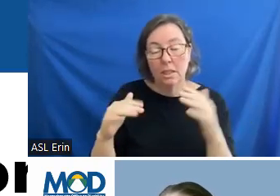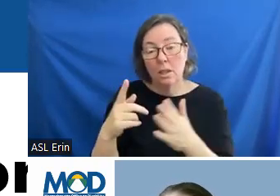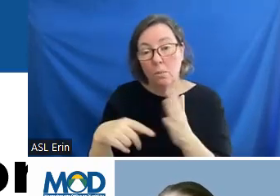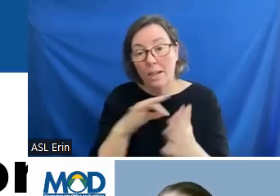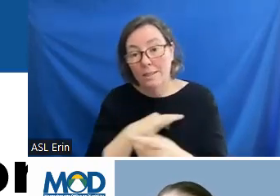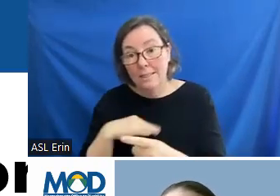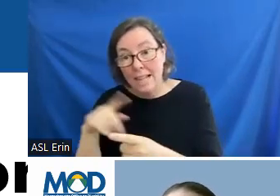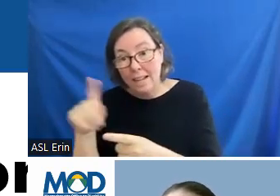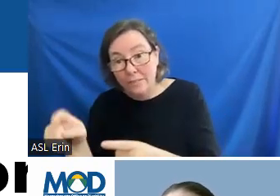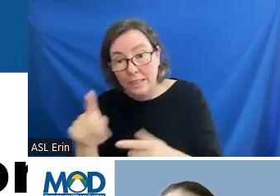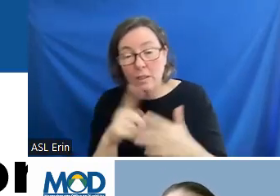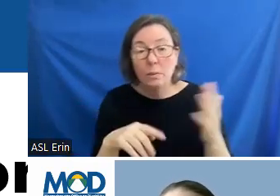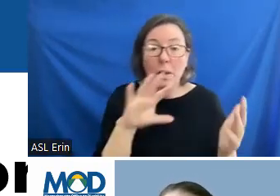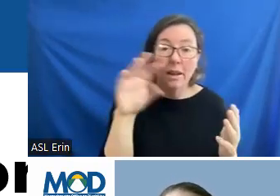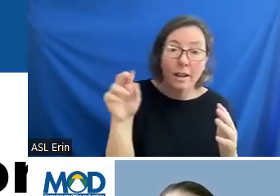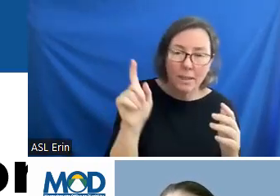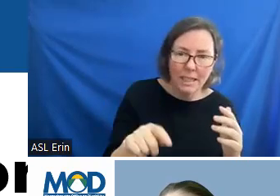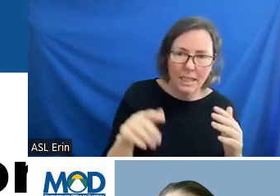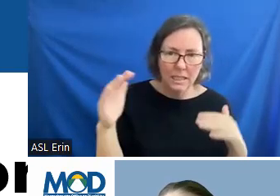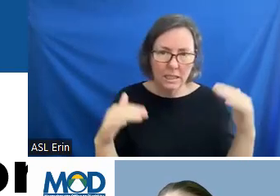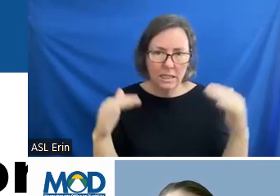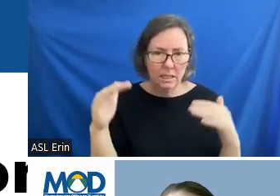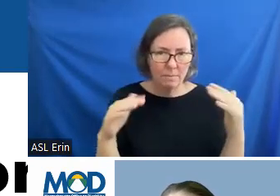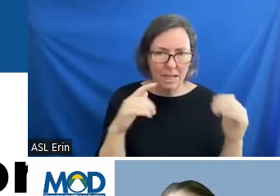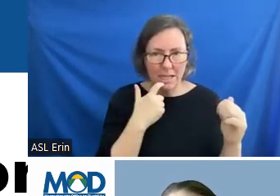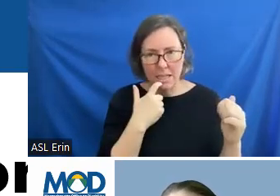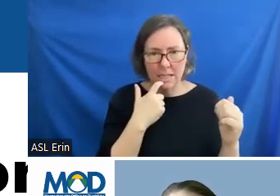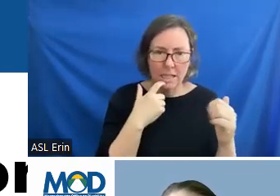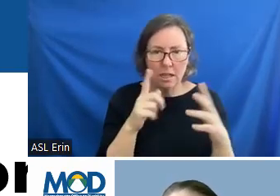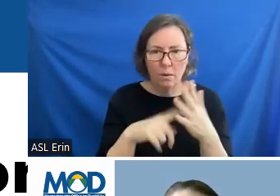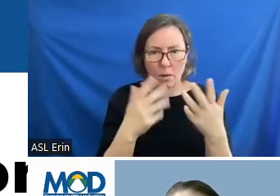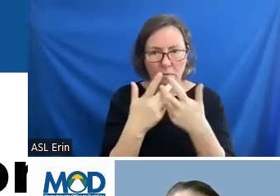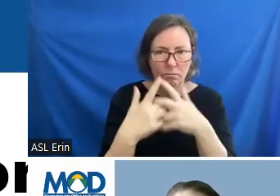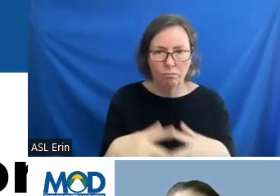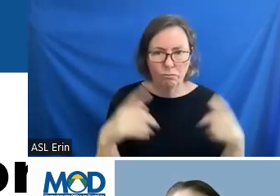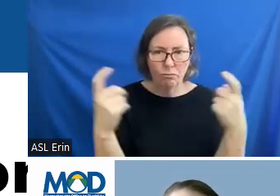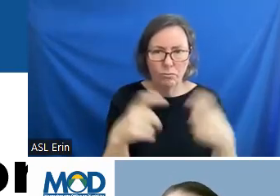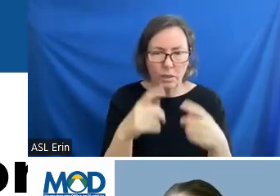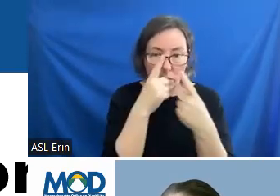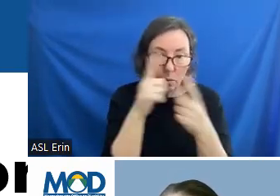To figure out what sort of operationally is going to work in terms of how long you're